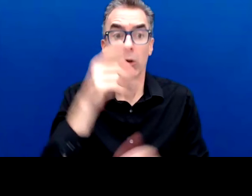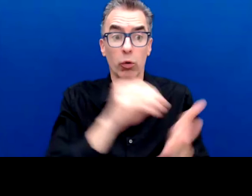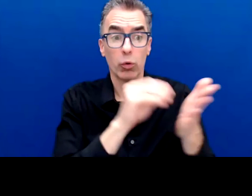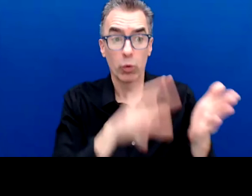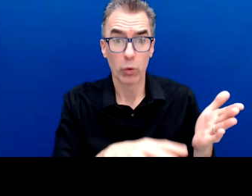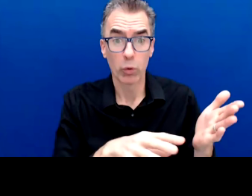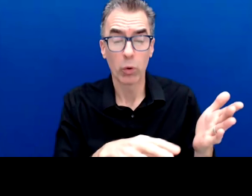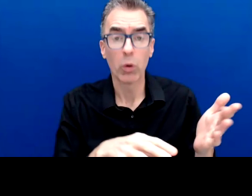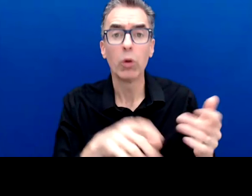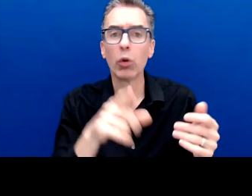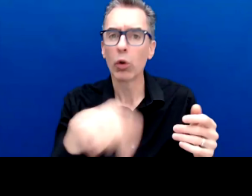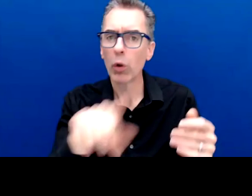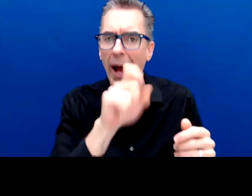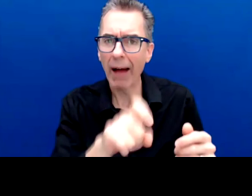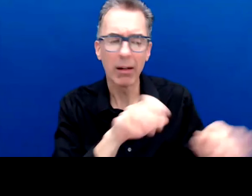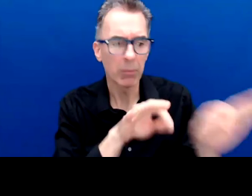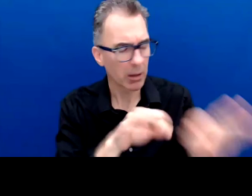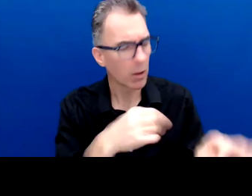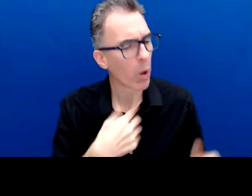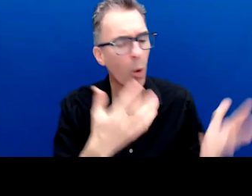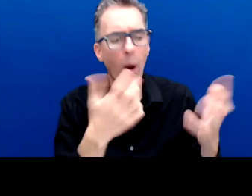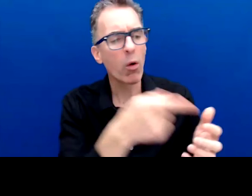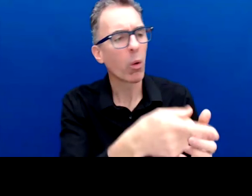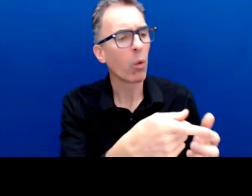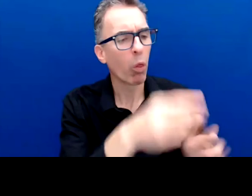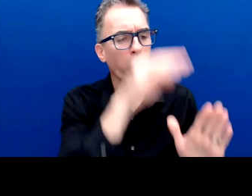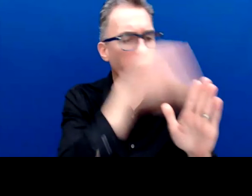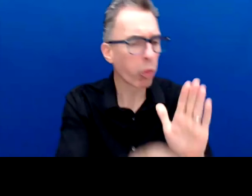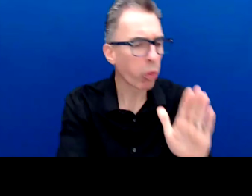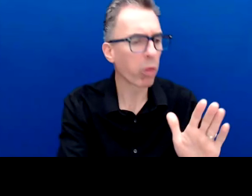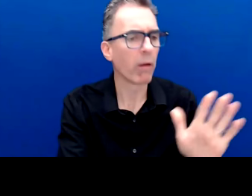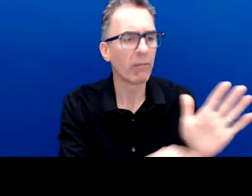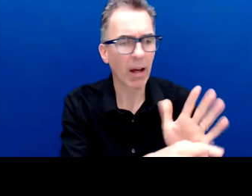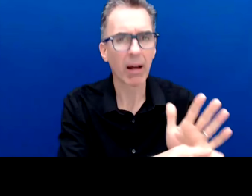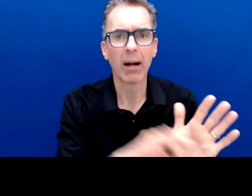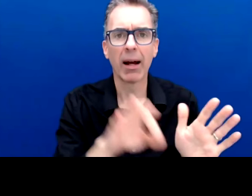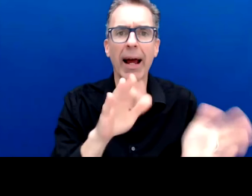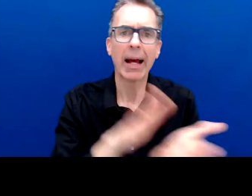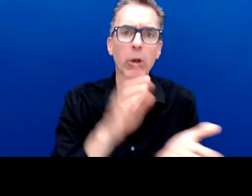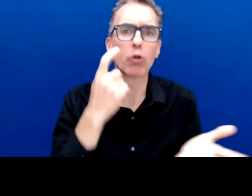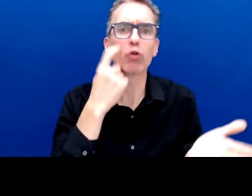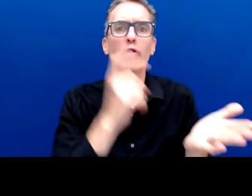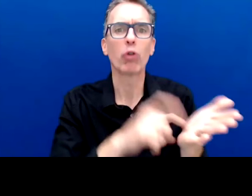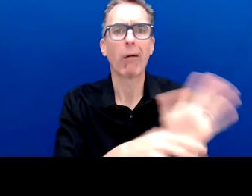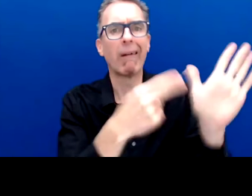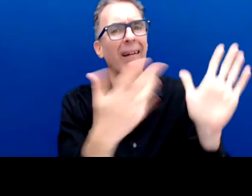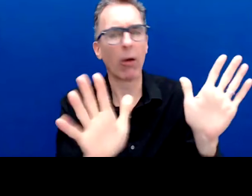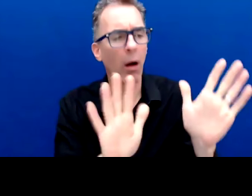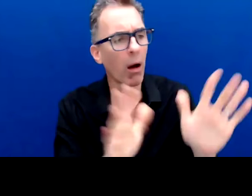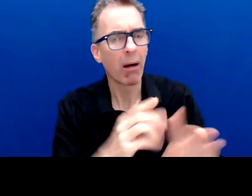failing the class, of them going on academic notice. So it kind of gets us ahead of the game and tries to help them